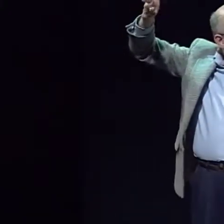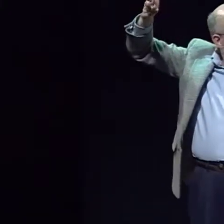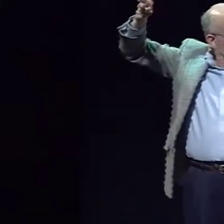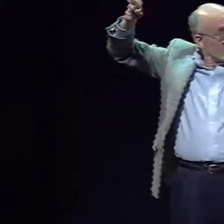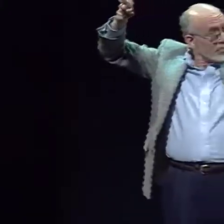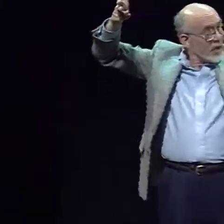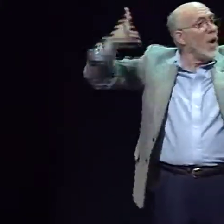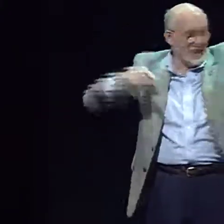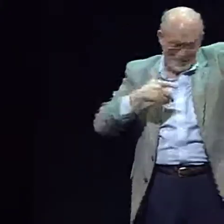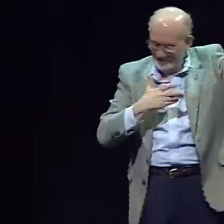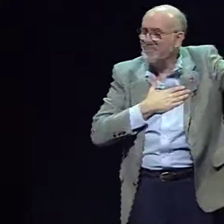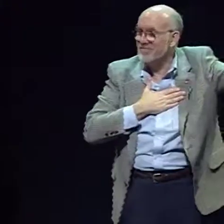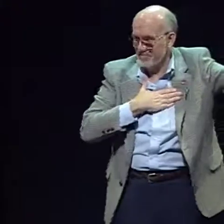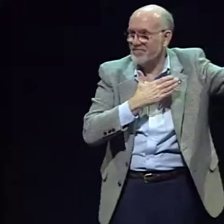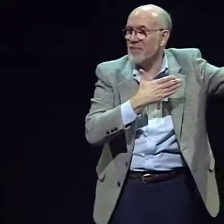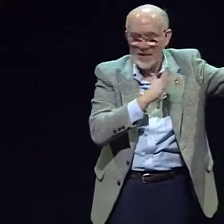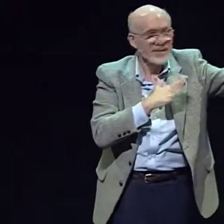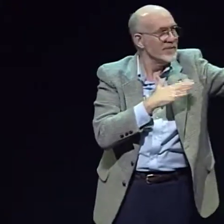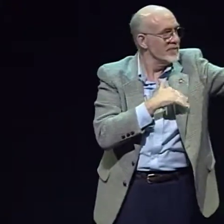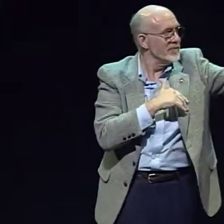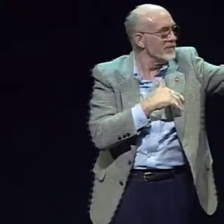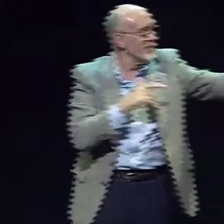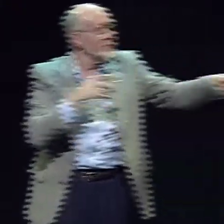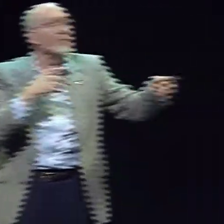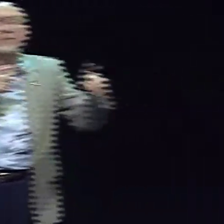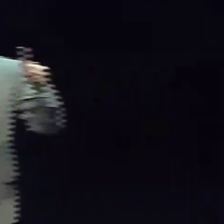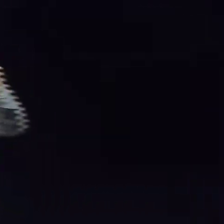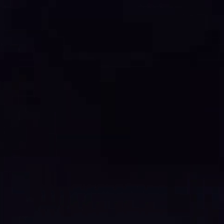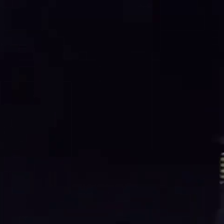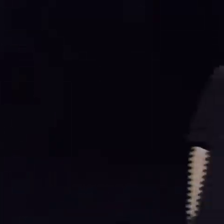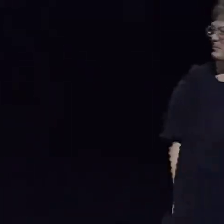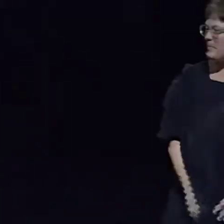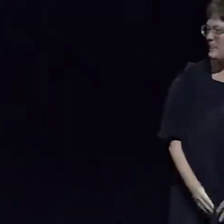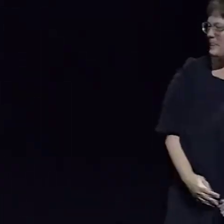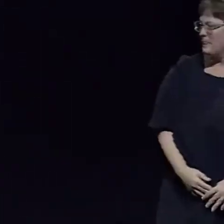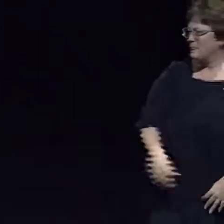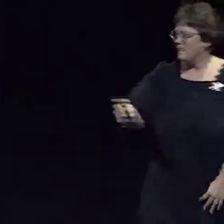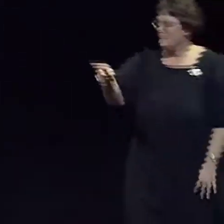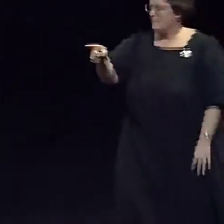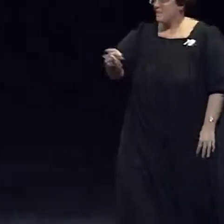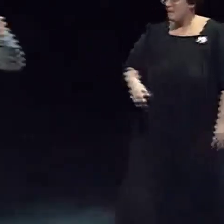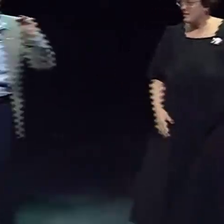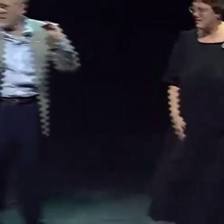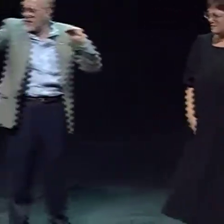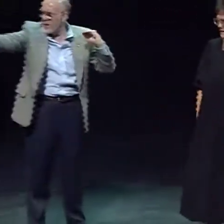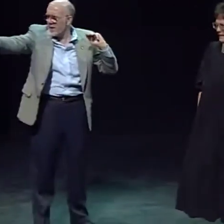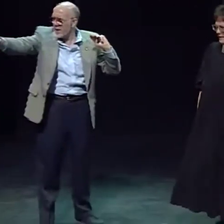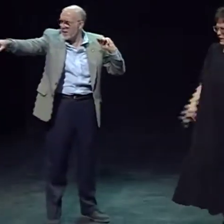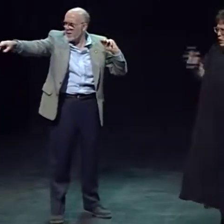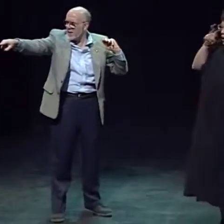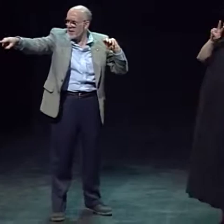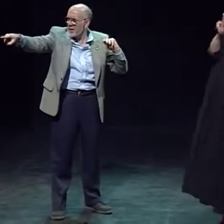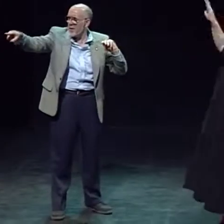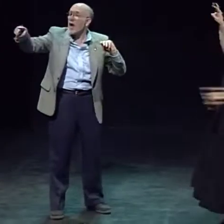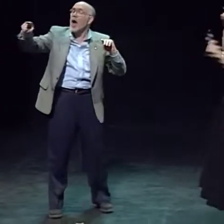MY SIGNS WERE ELEVATED? RIGHT. OH, WE HAVE A COPY SIGNER. EXCELLENT.